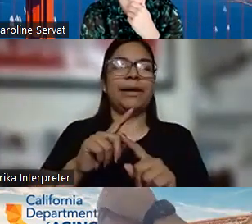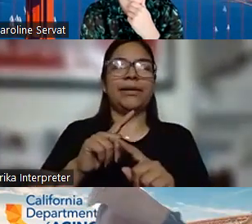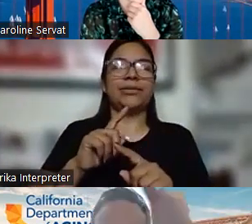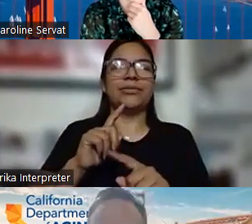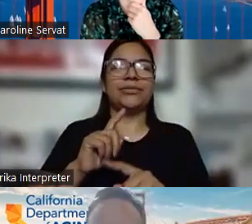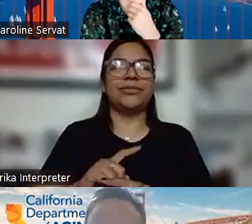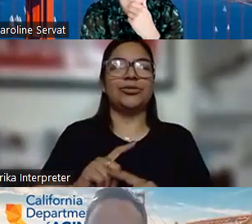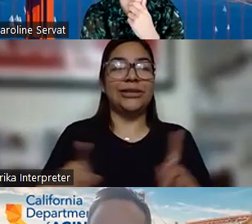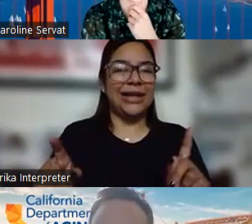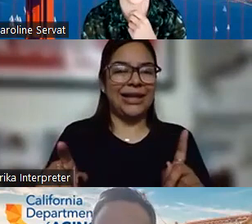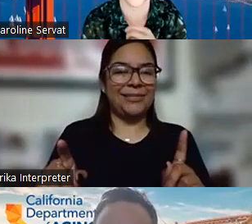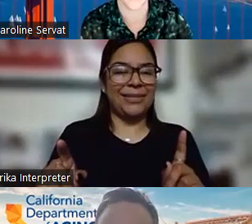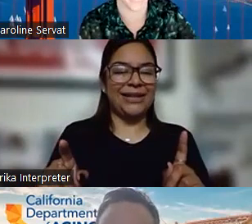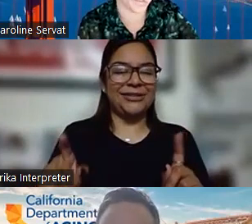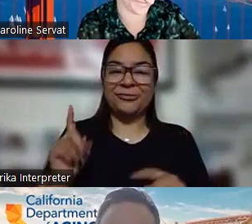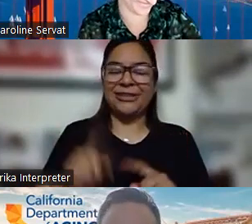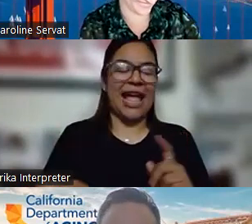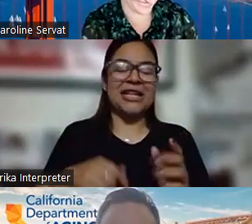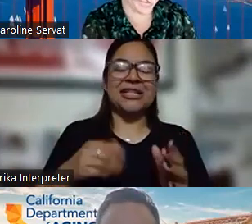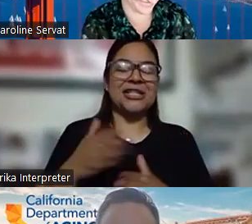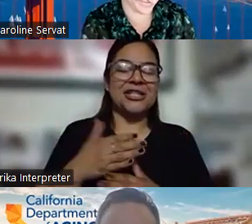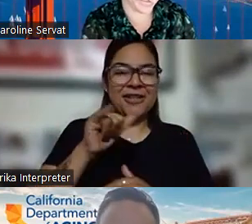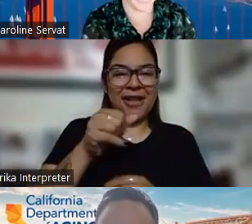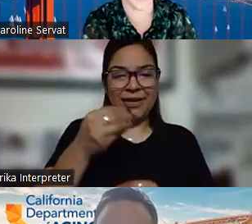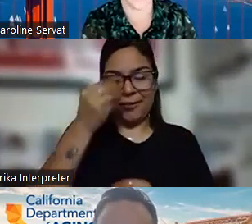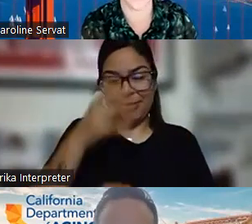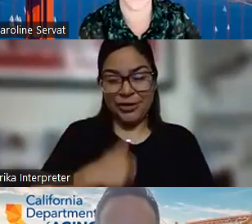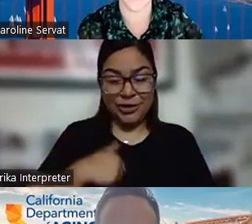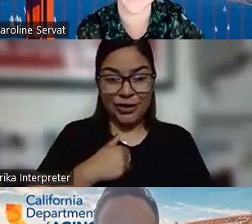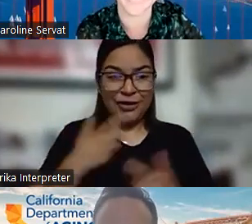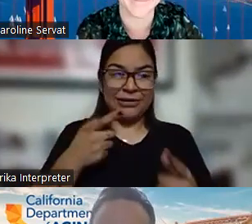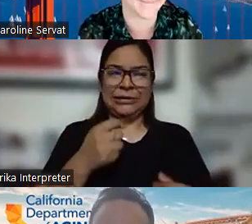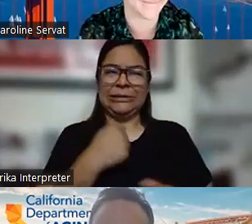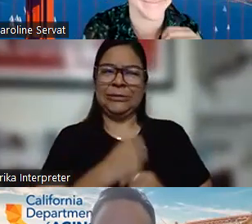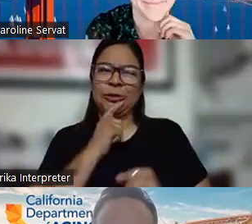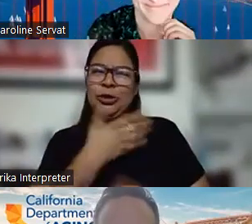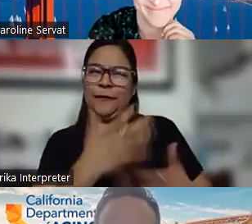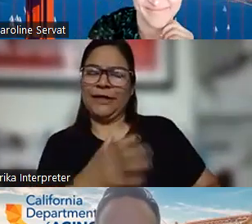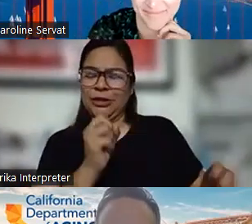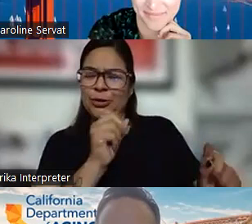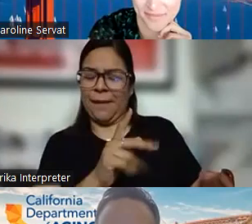subject so I want to make sure that marks that oh I'm done yeah thanks um so I just wanted to and I